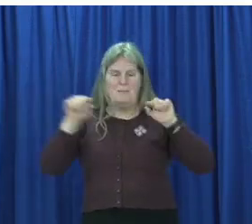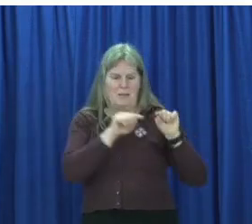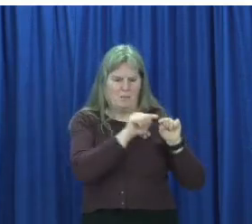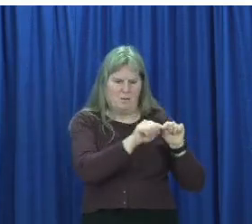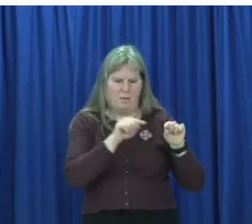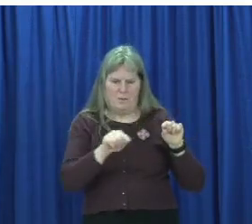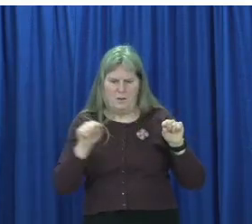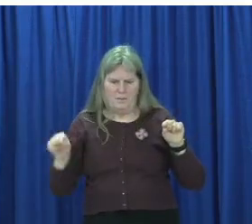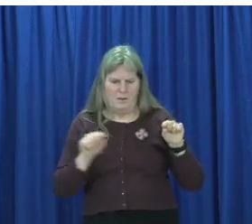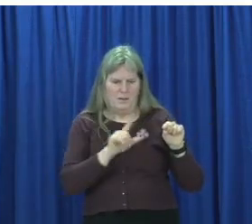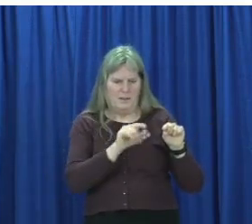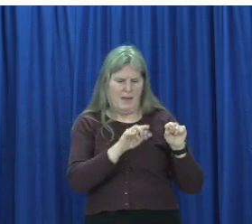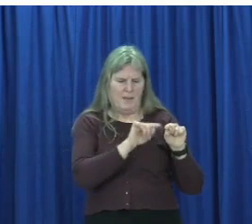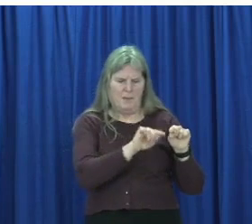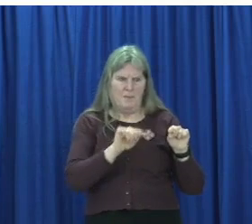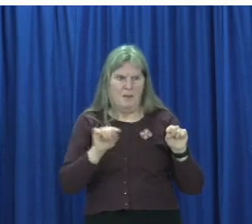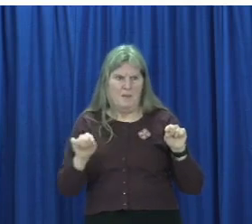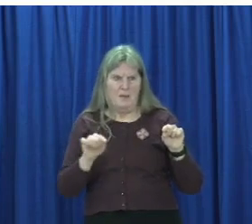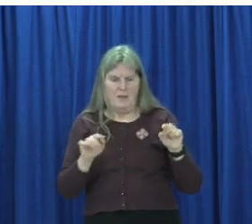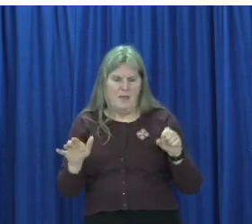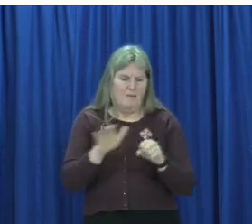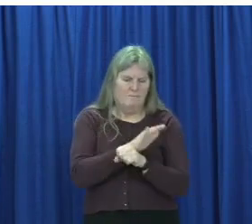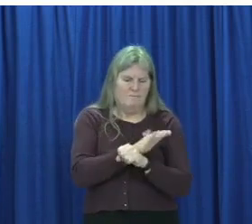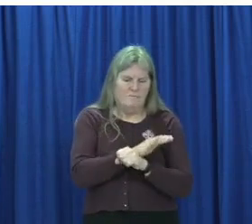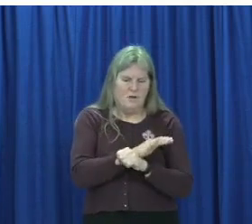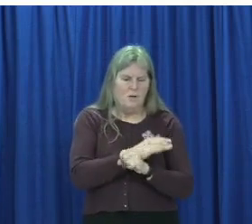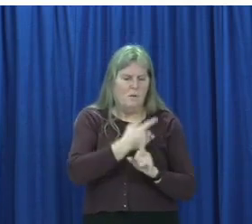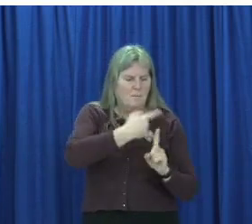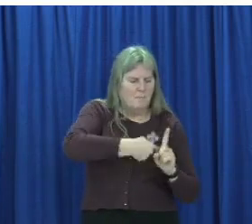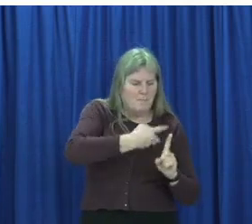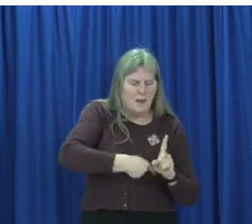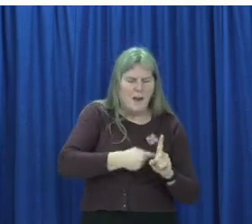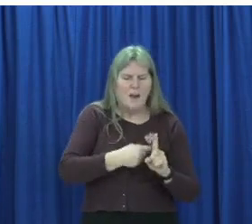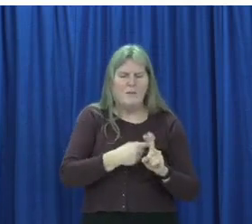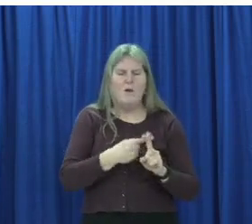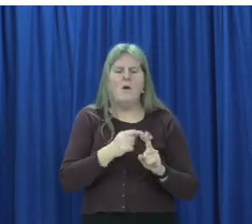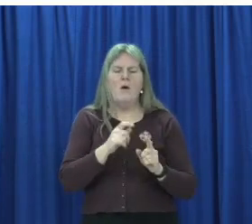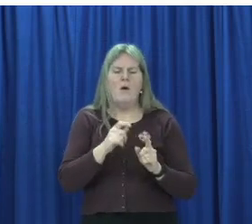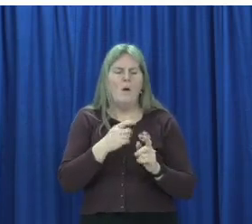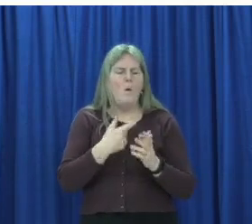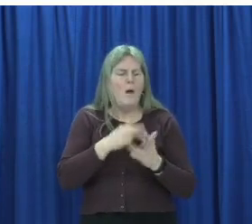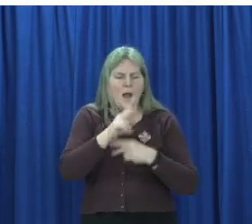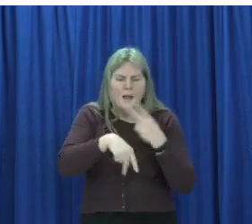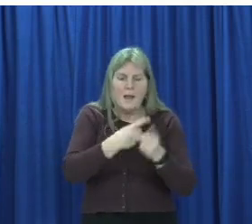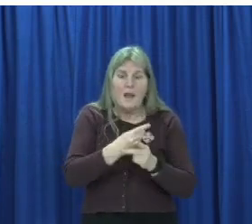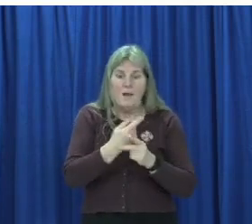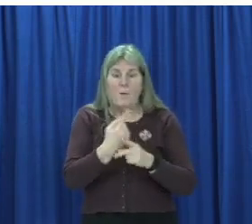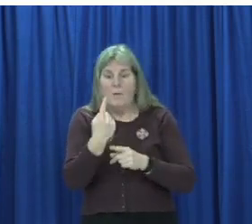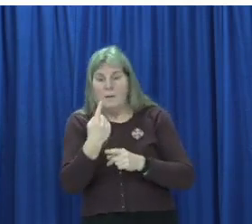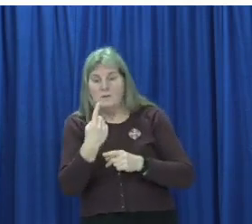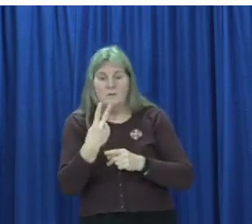for the entire period, by month or by vaccine status. You'll note a scroll bar across